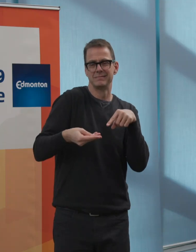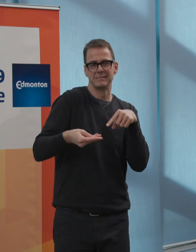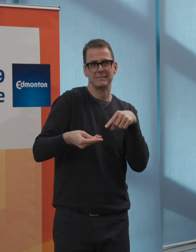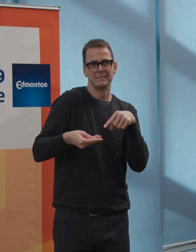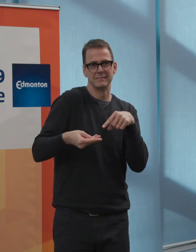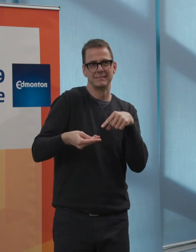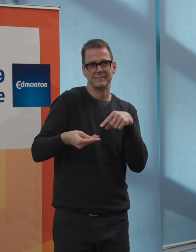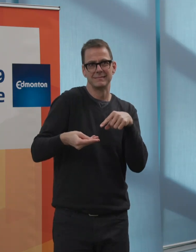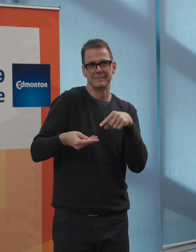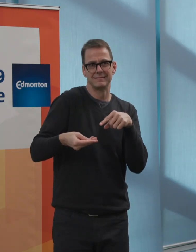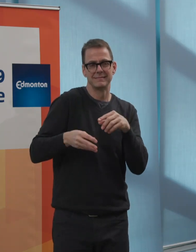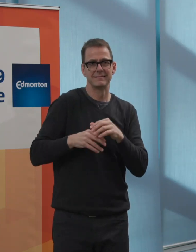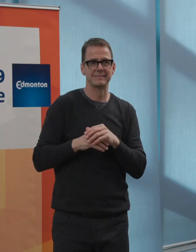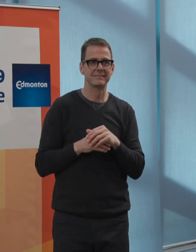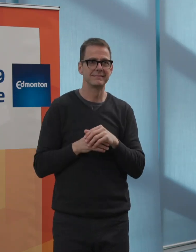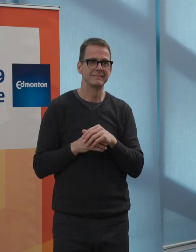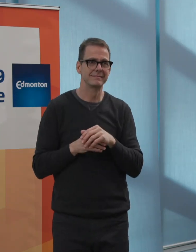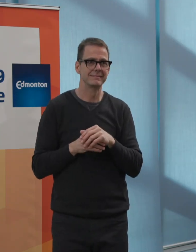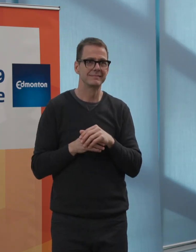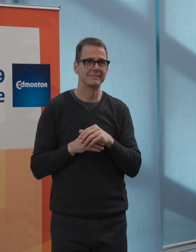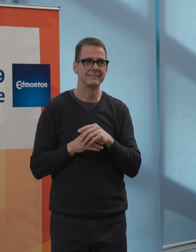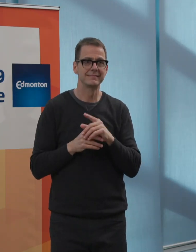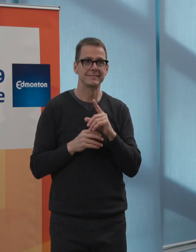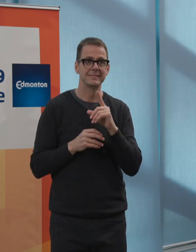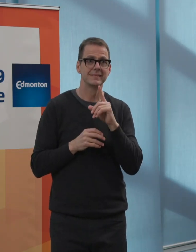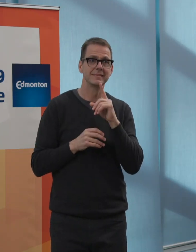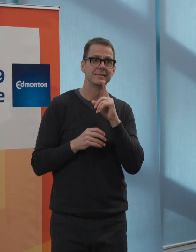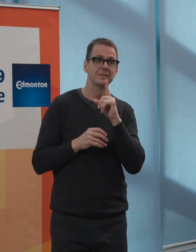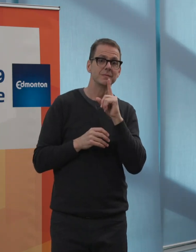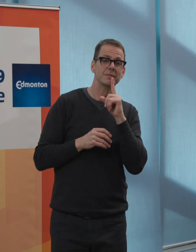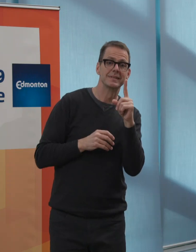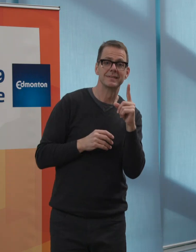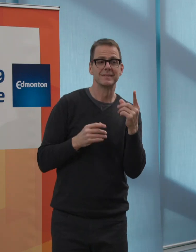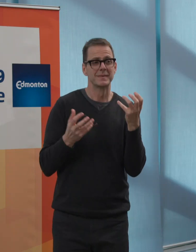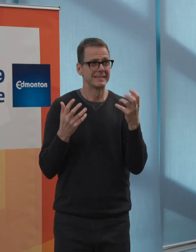difficult to predict and I am grateful for your patience as we navigate this